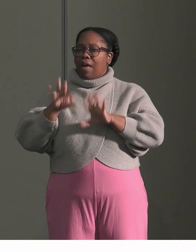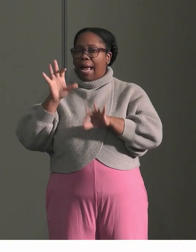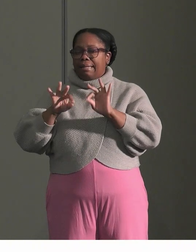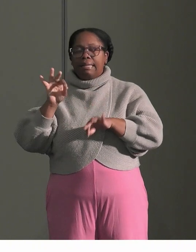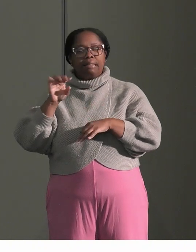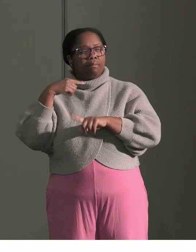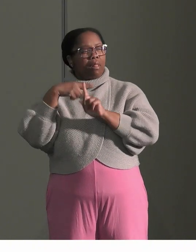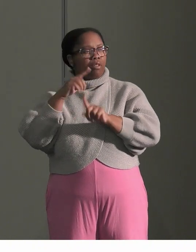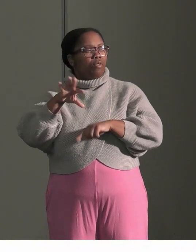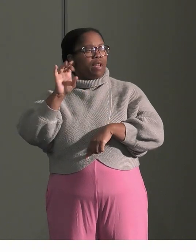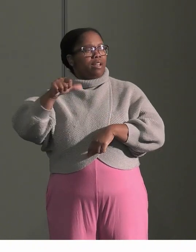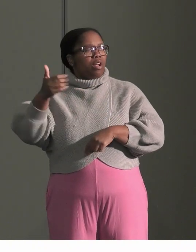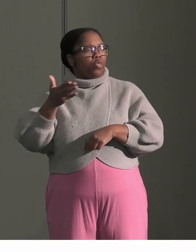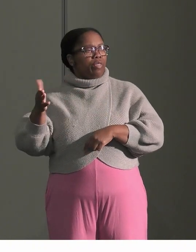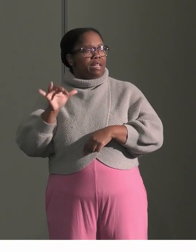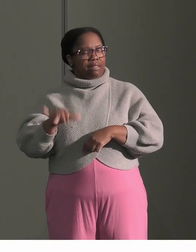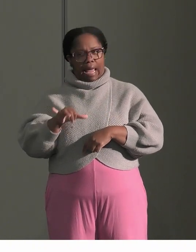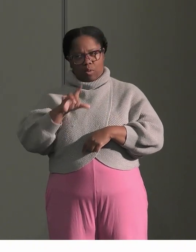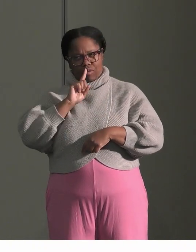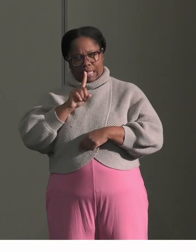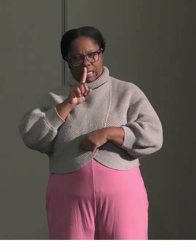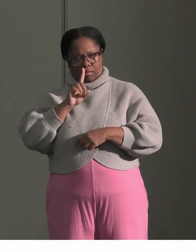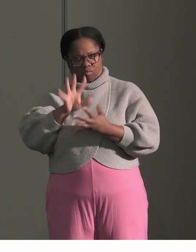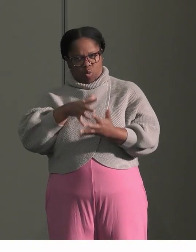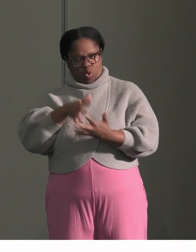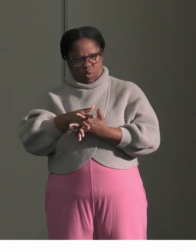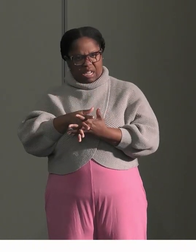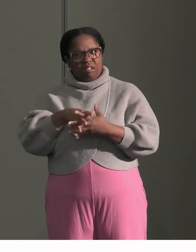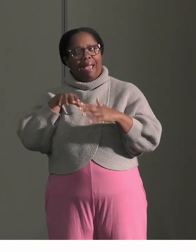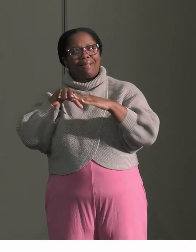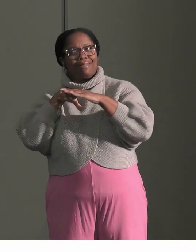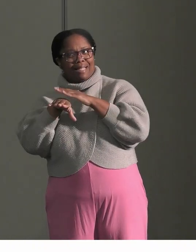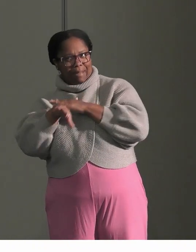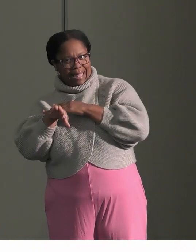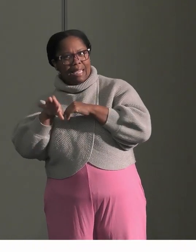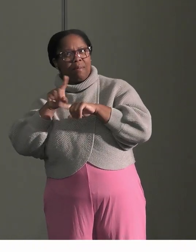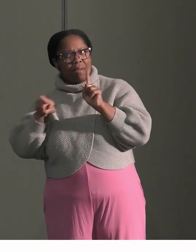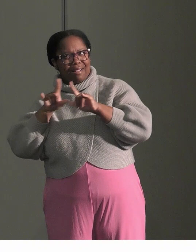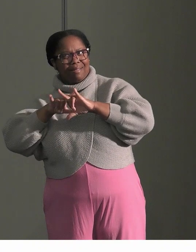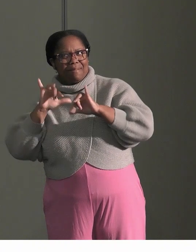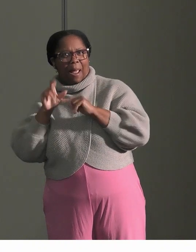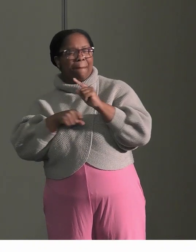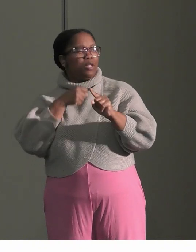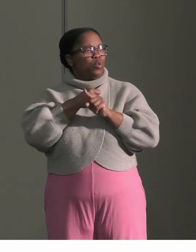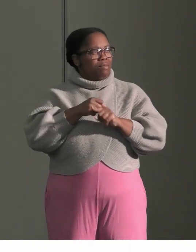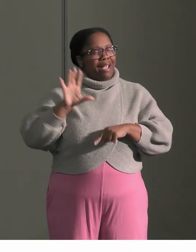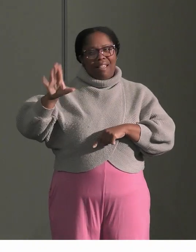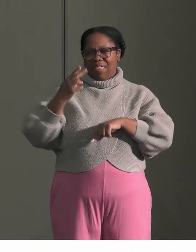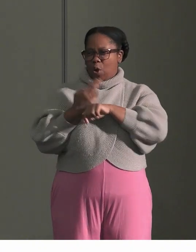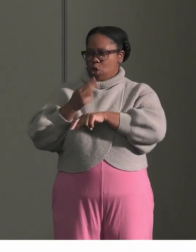that are rooted in accessibility finding it is impacted their userbility in a different way.